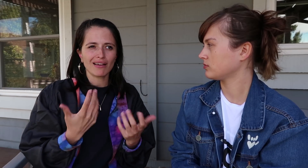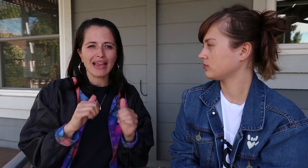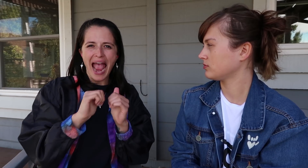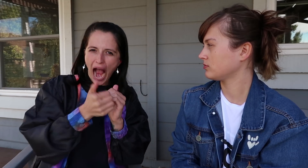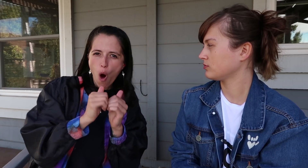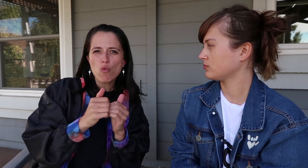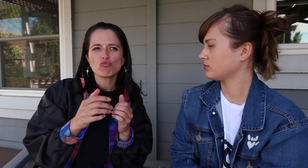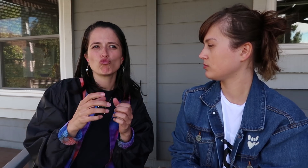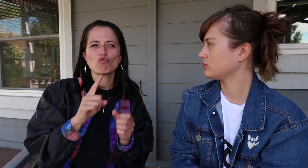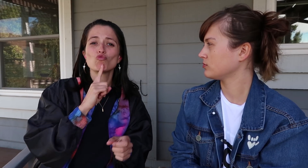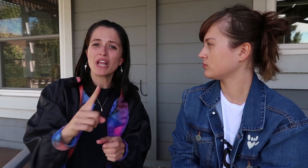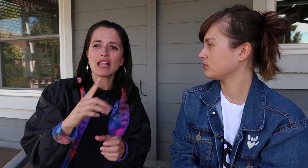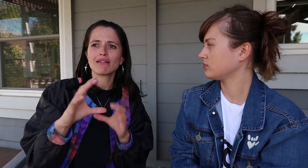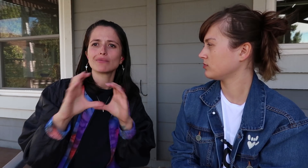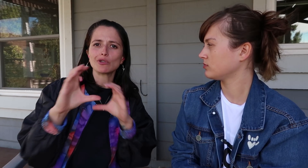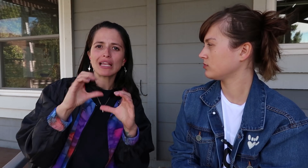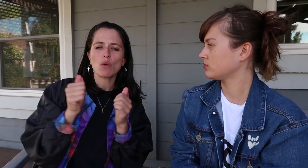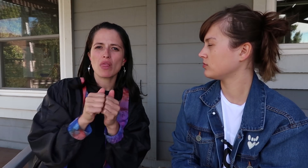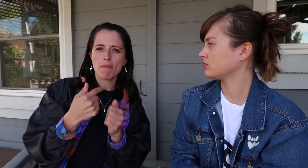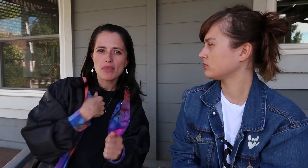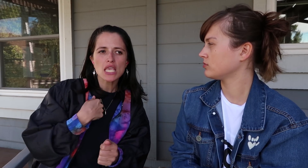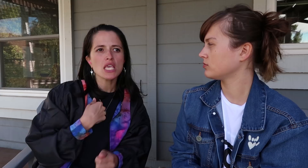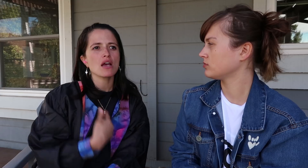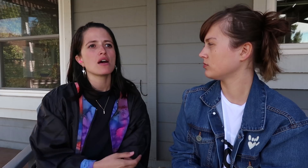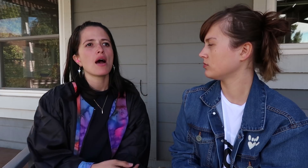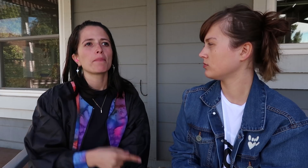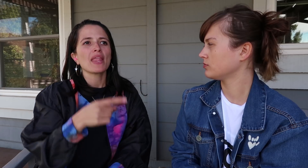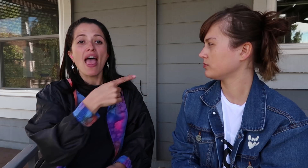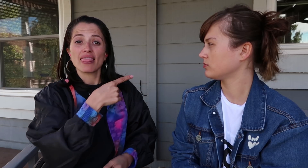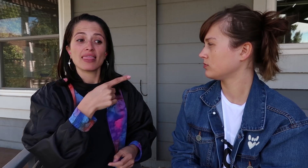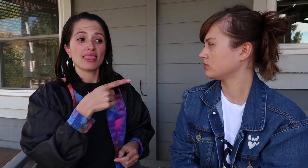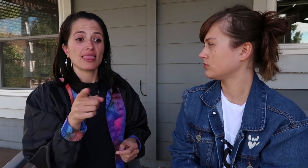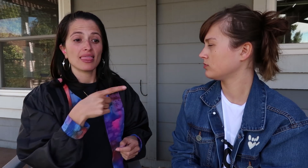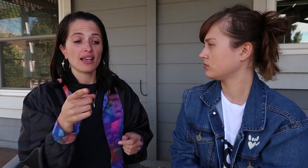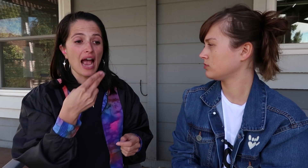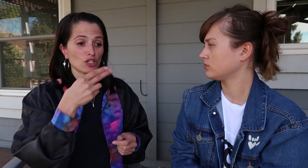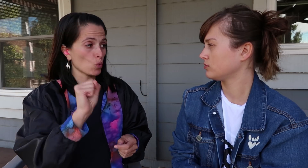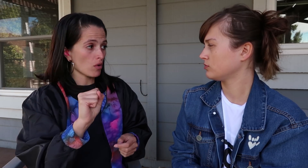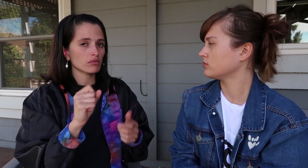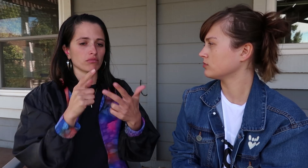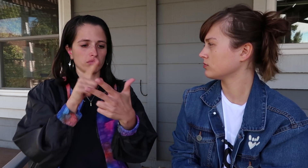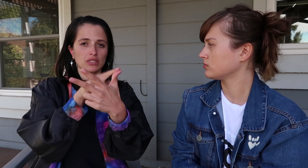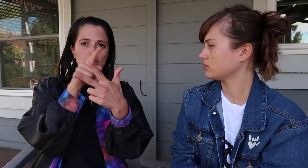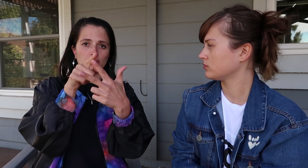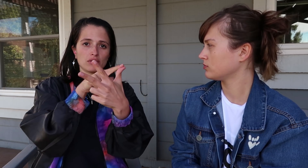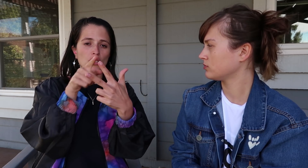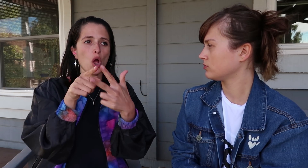Or how to really communicate with me. Those high schools, the first two,